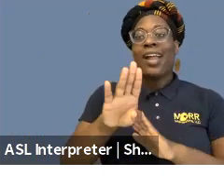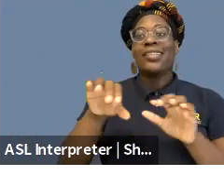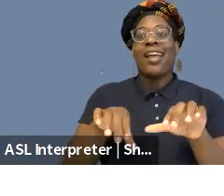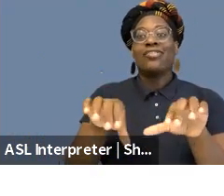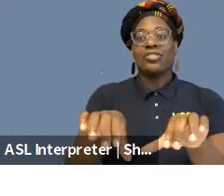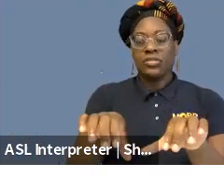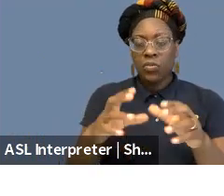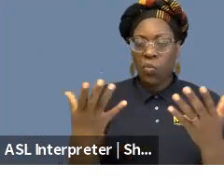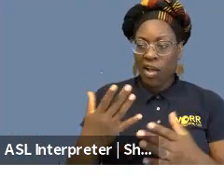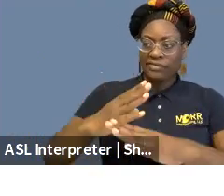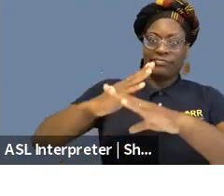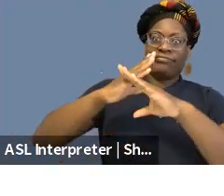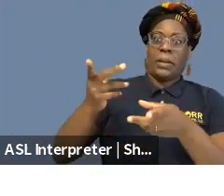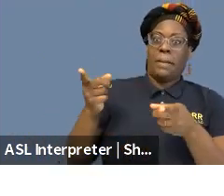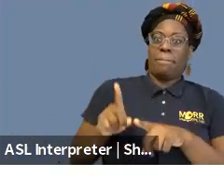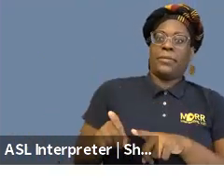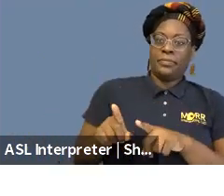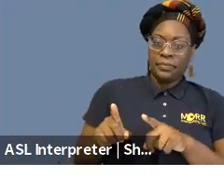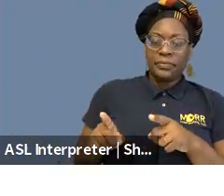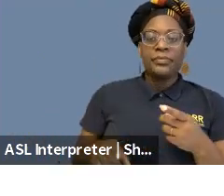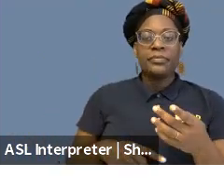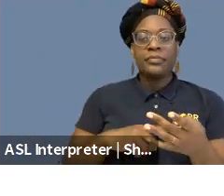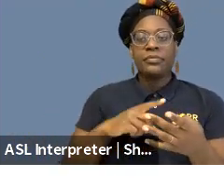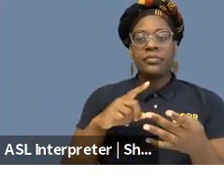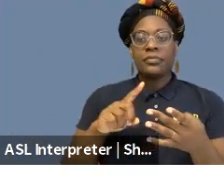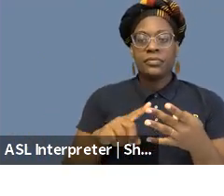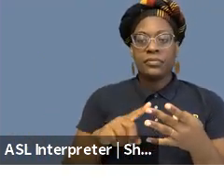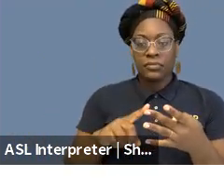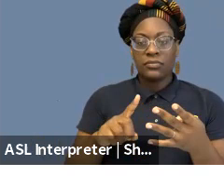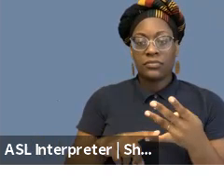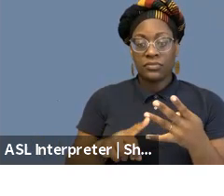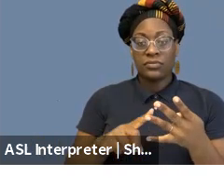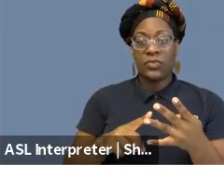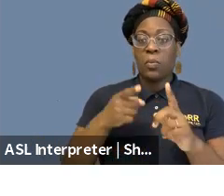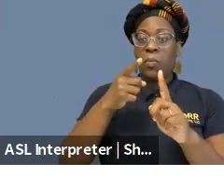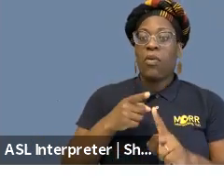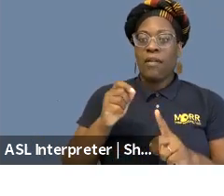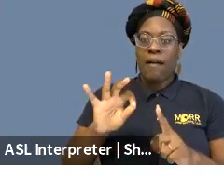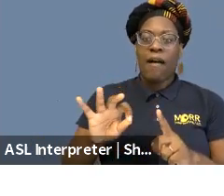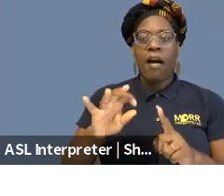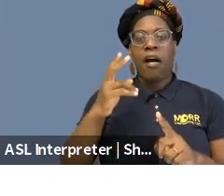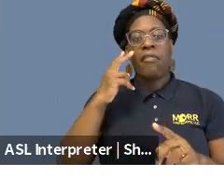a point of insight or key findings; and the resolution or central conclusions drawn from the research. This image shows a narrative arc beginning with